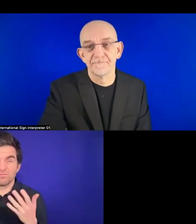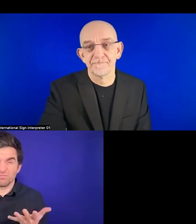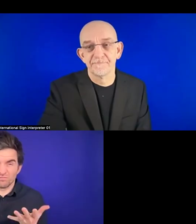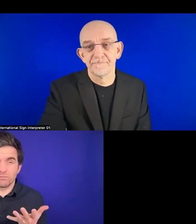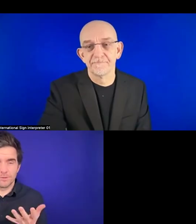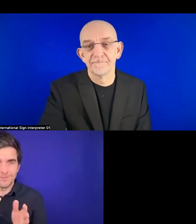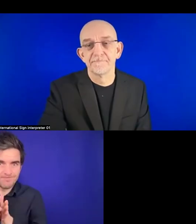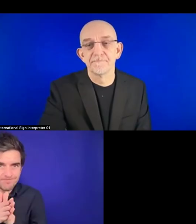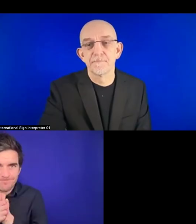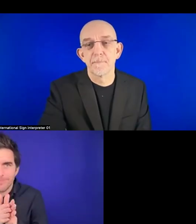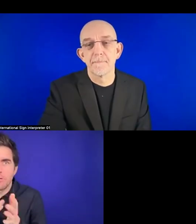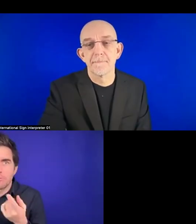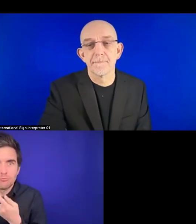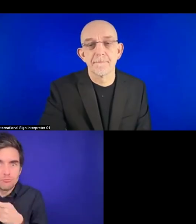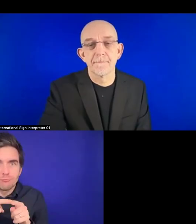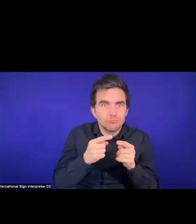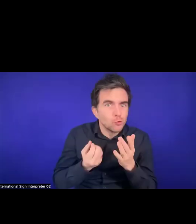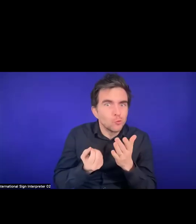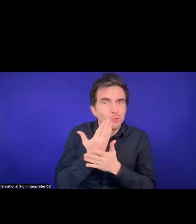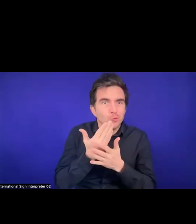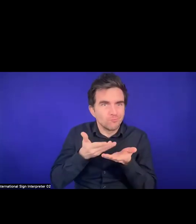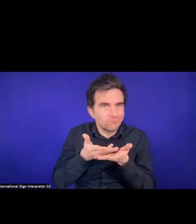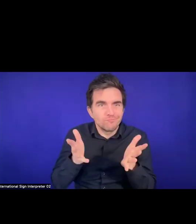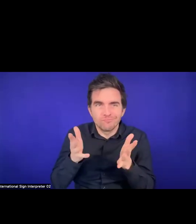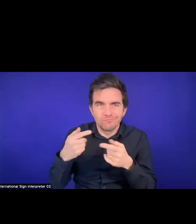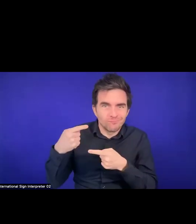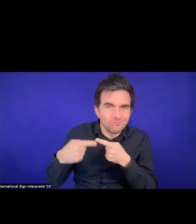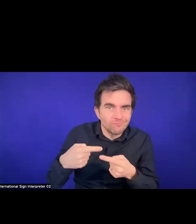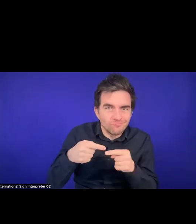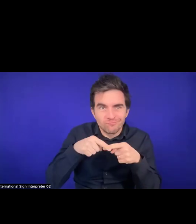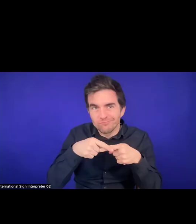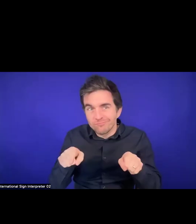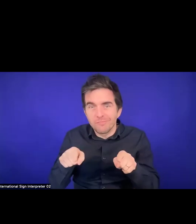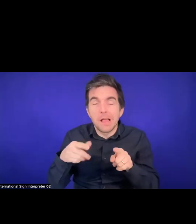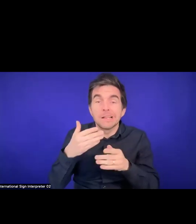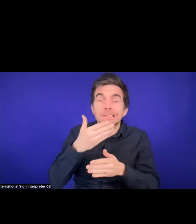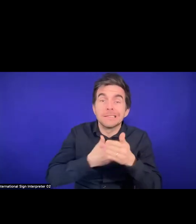committed to making an impact on policy development. If you join PREPARED, you will